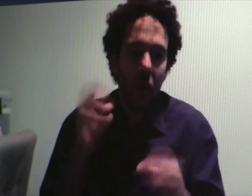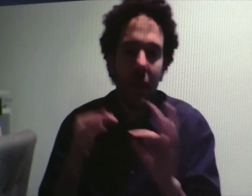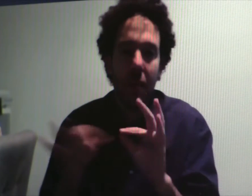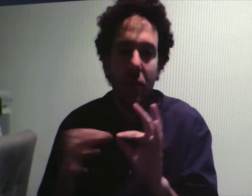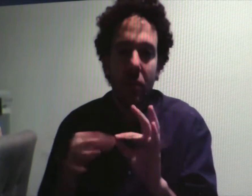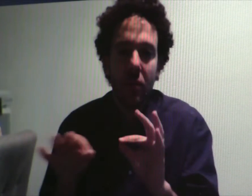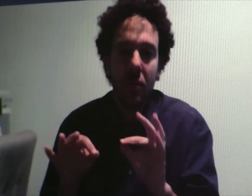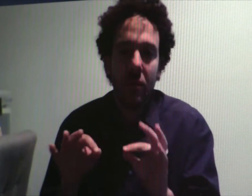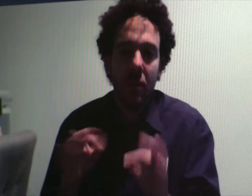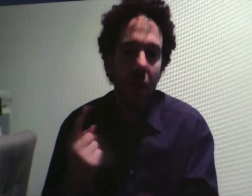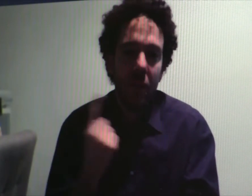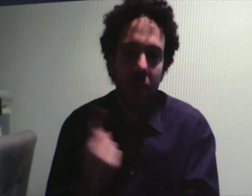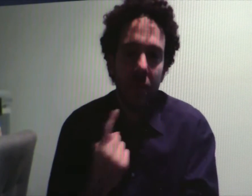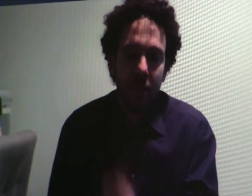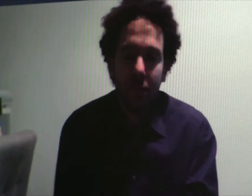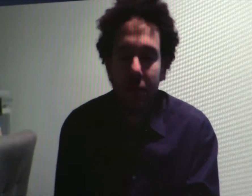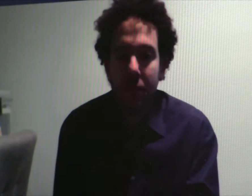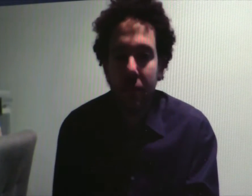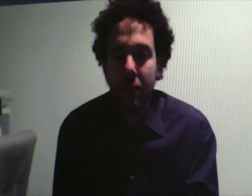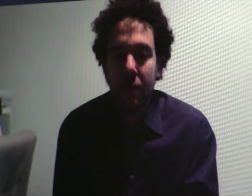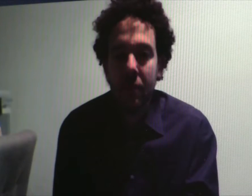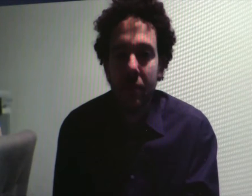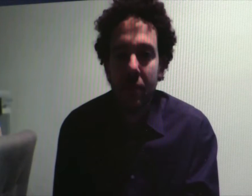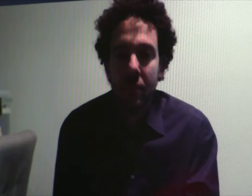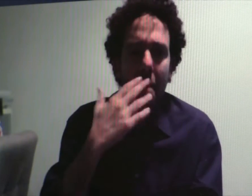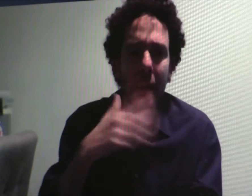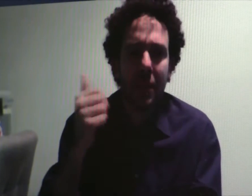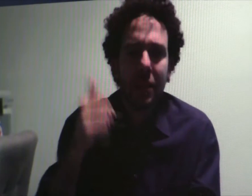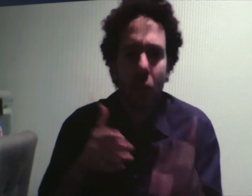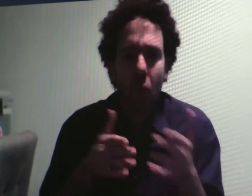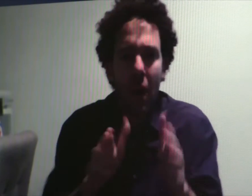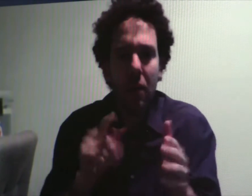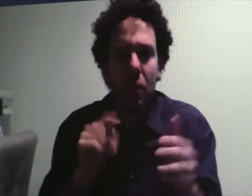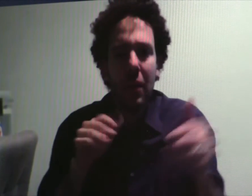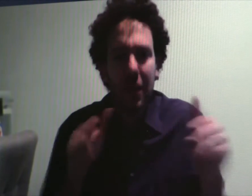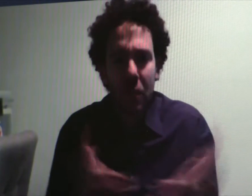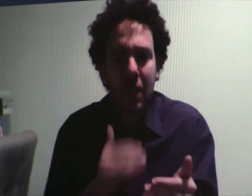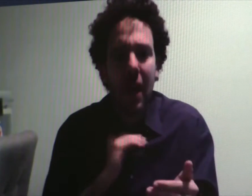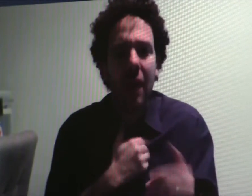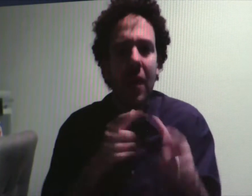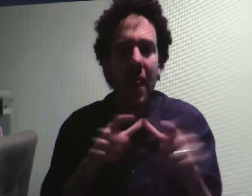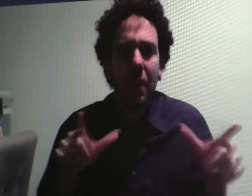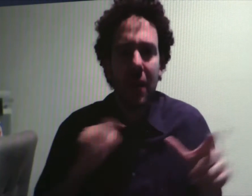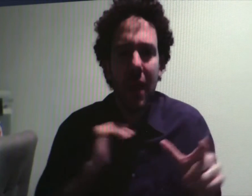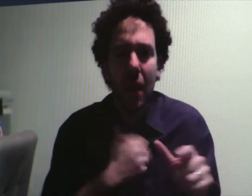Always have American Sign Language and captions. Always. The best way to introduce our language